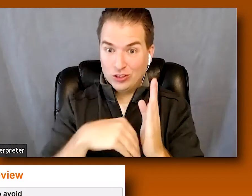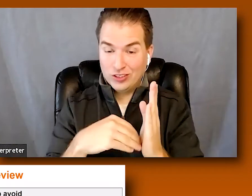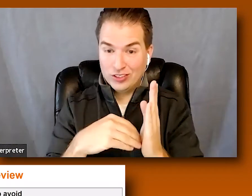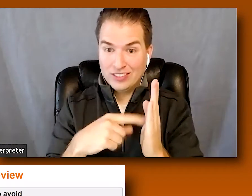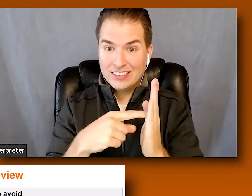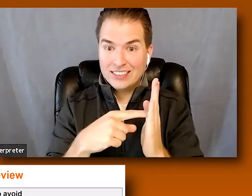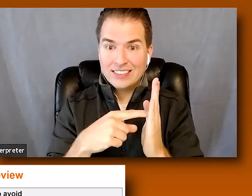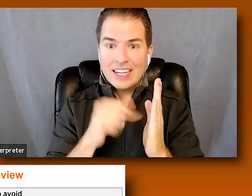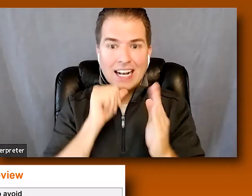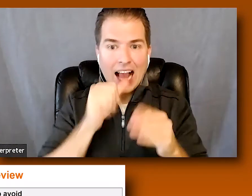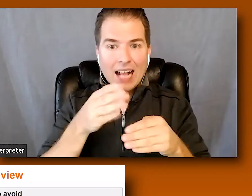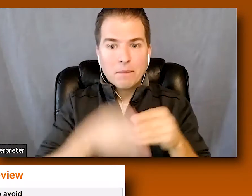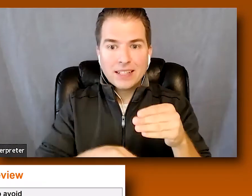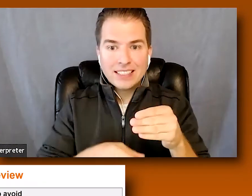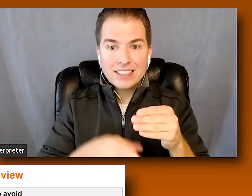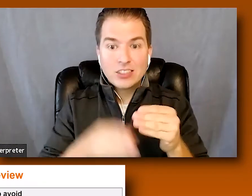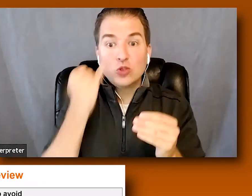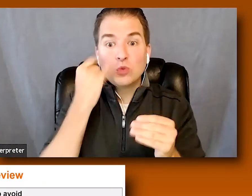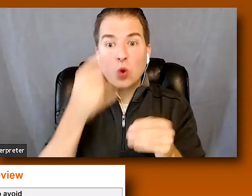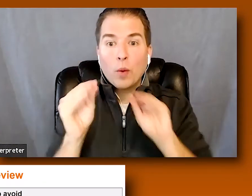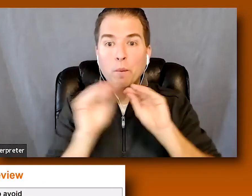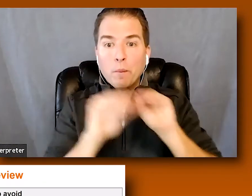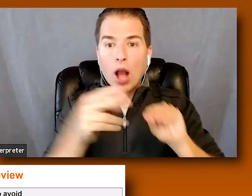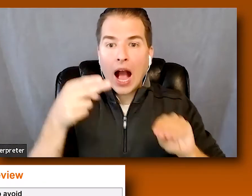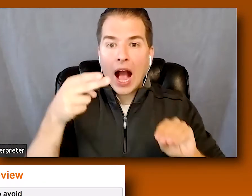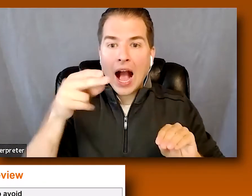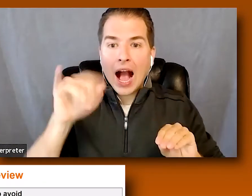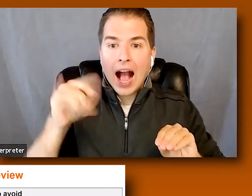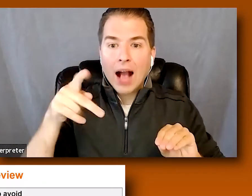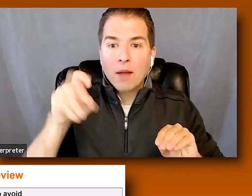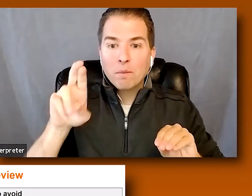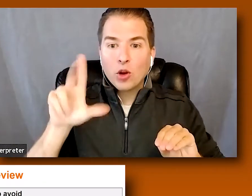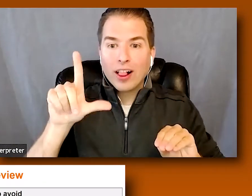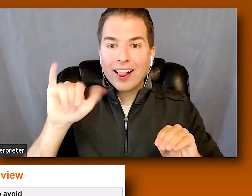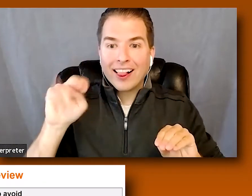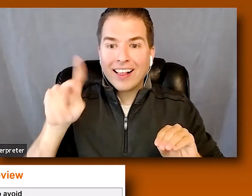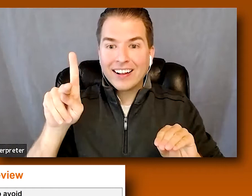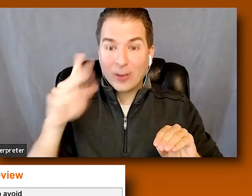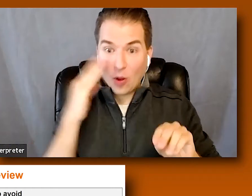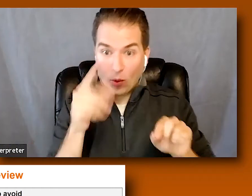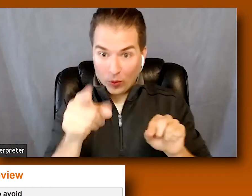Examples--you can't use hyperlinks in your proposal. If you do, they'll return it without review,